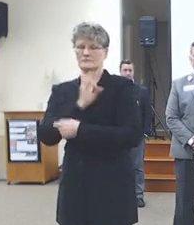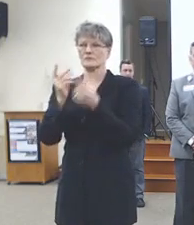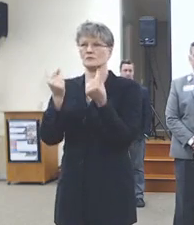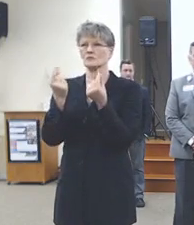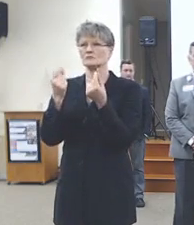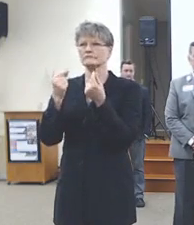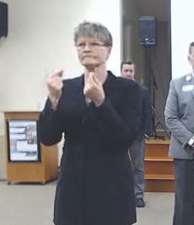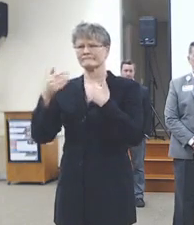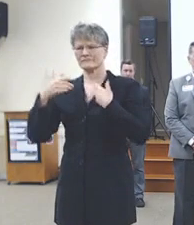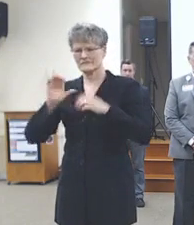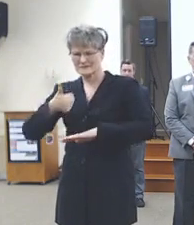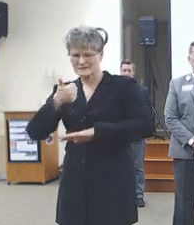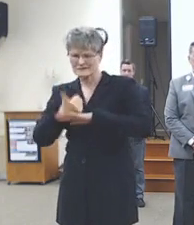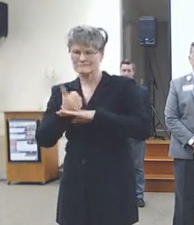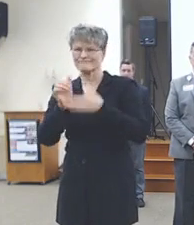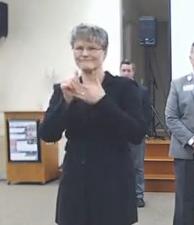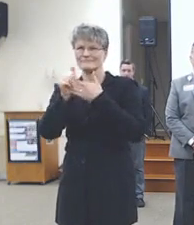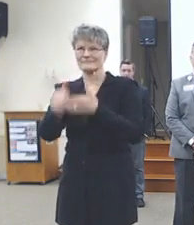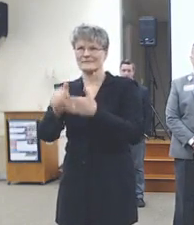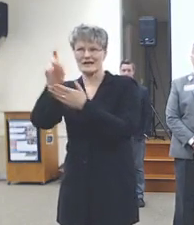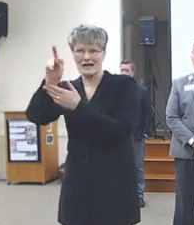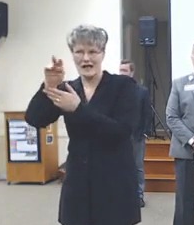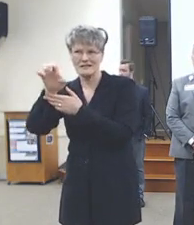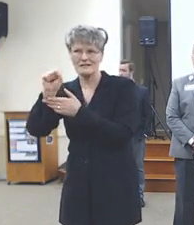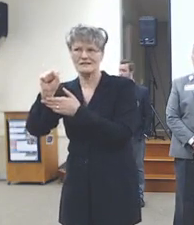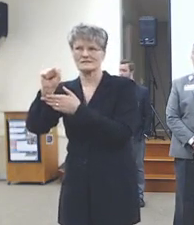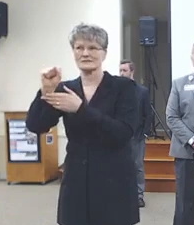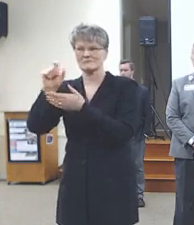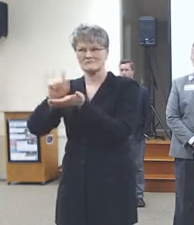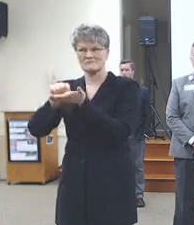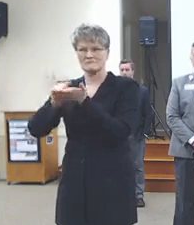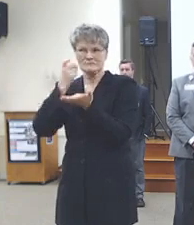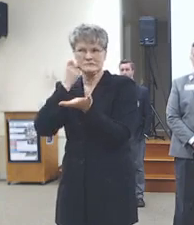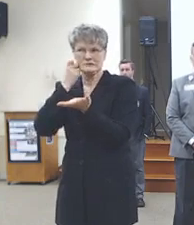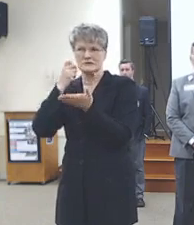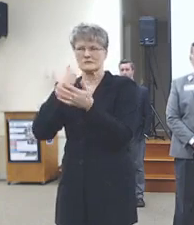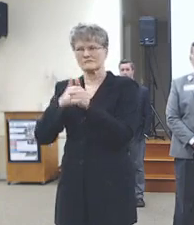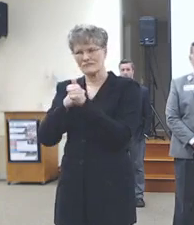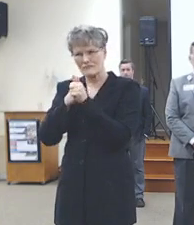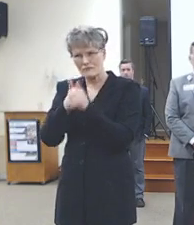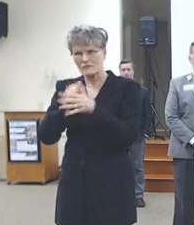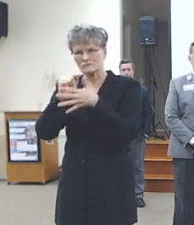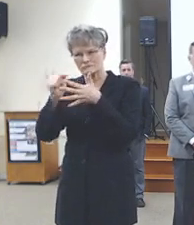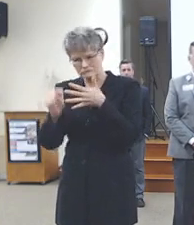published. We have in fact started to move cases that were scheduled for this